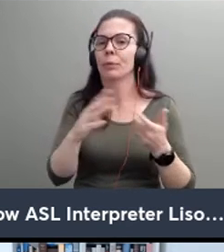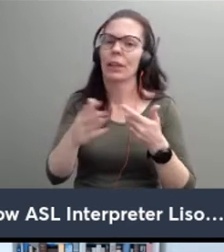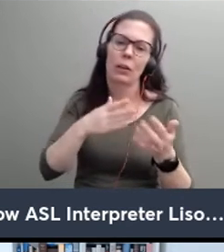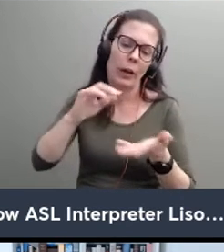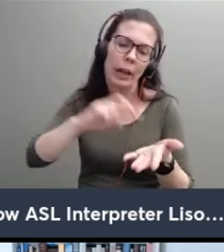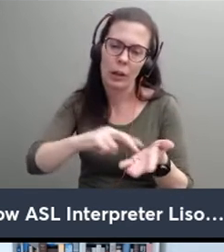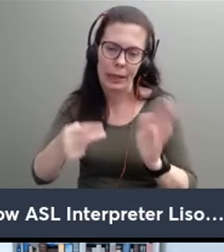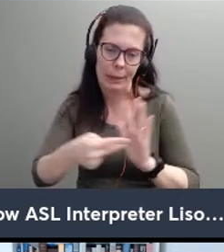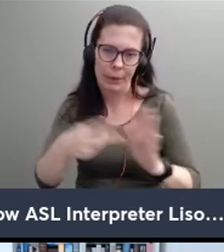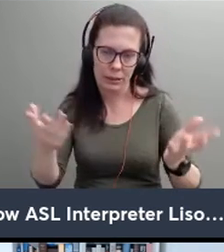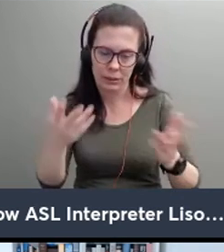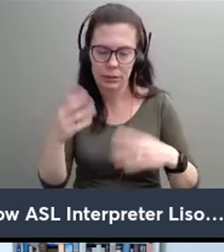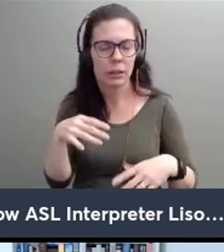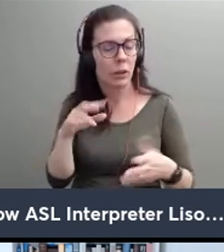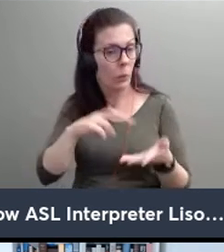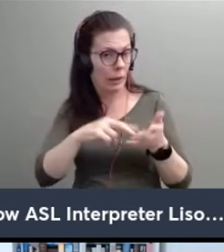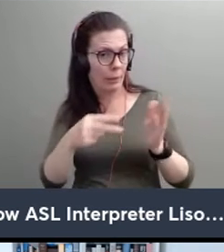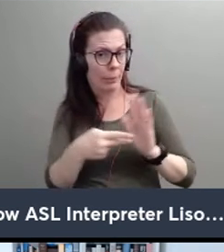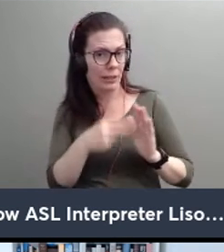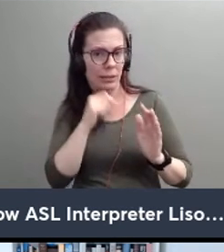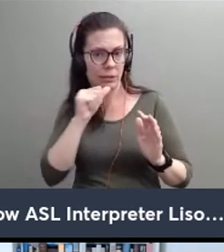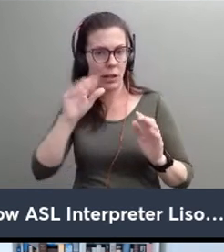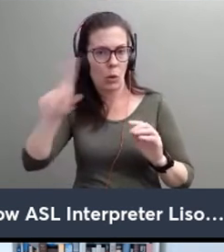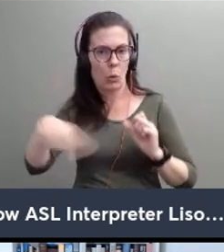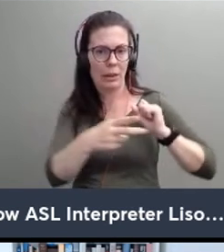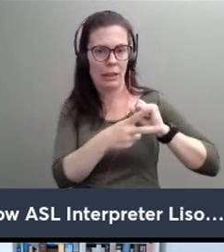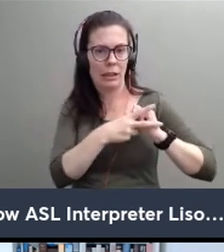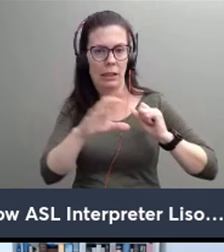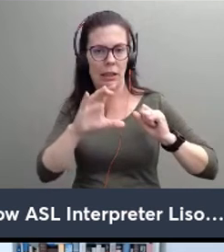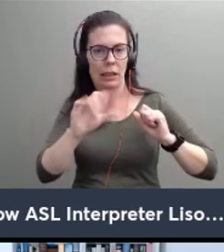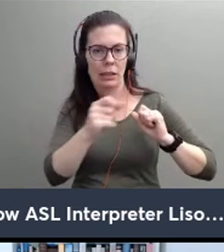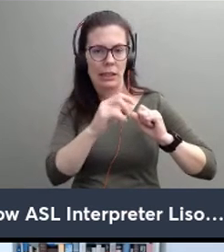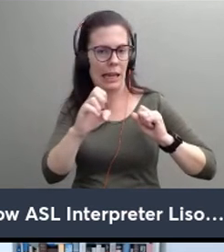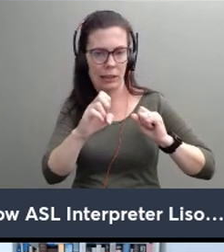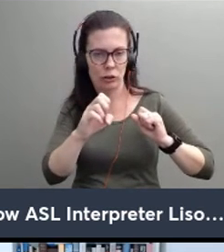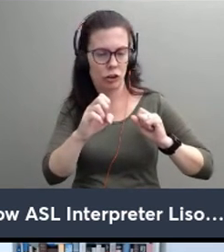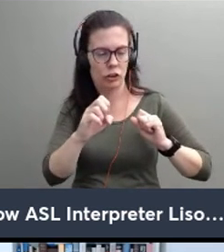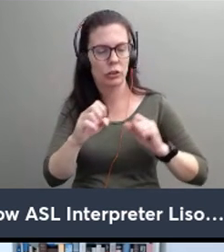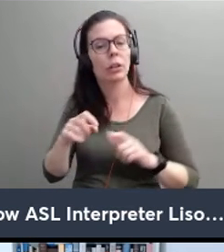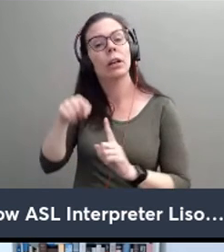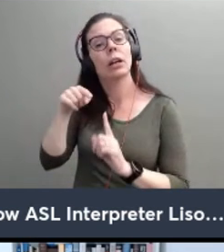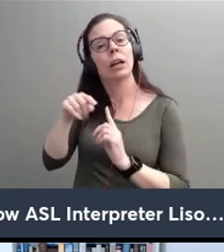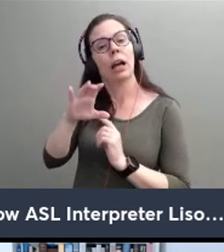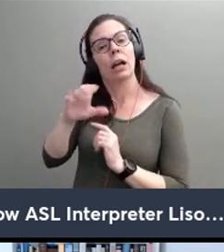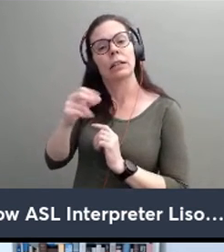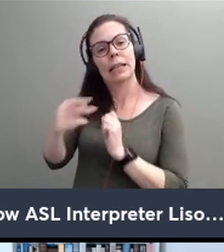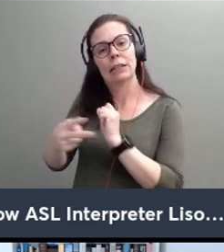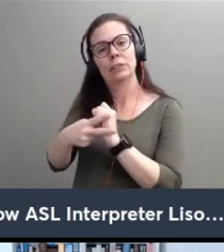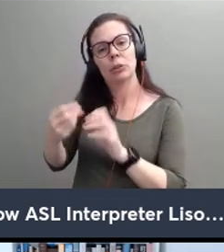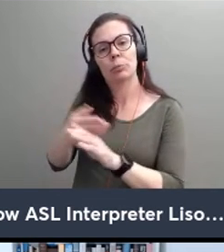what it means it's not just a cache. It is a cache of your pre-calculated data.